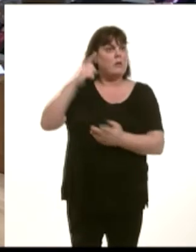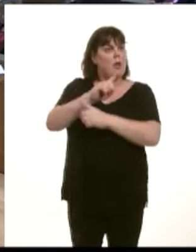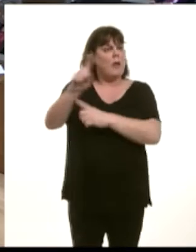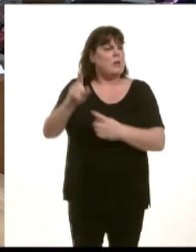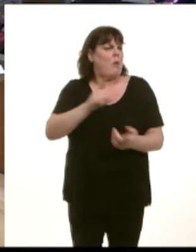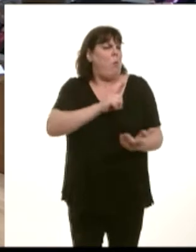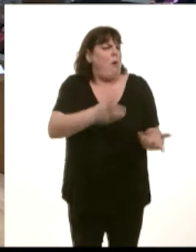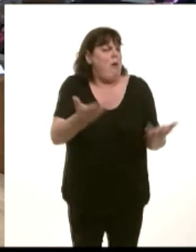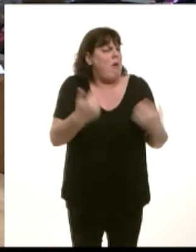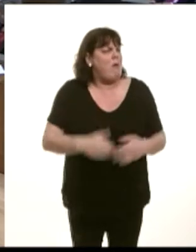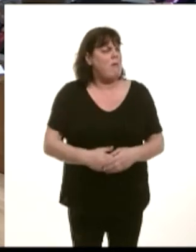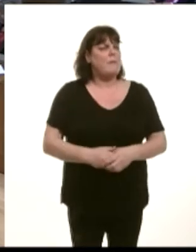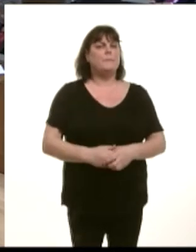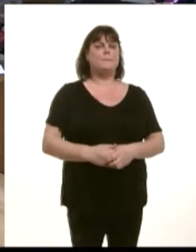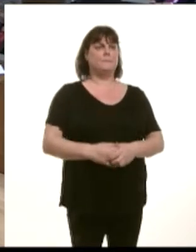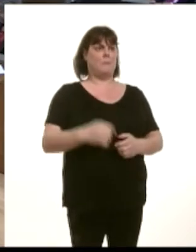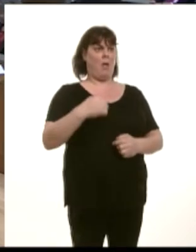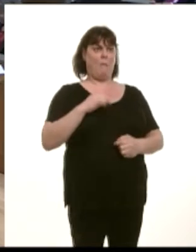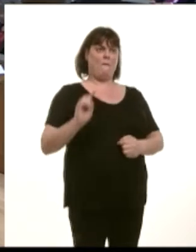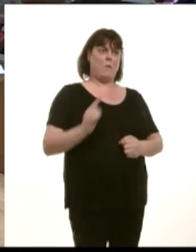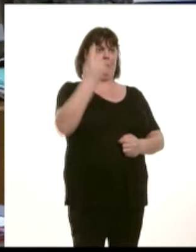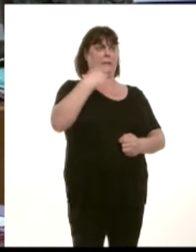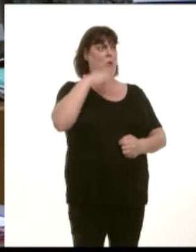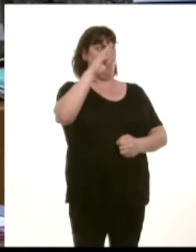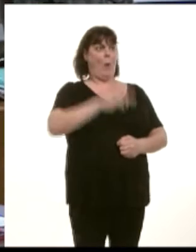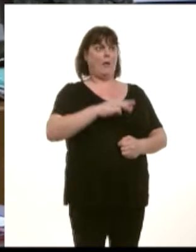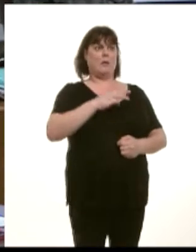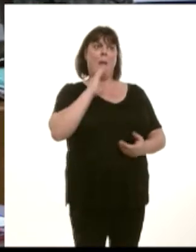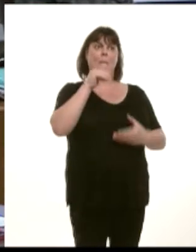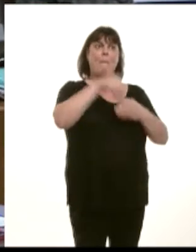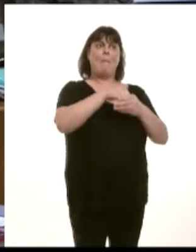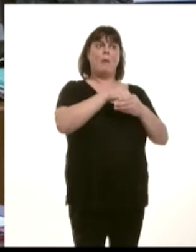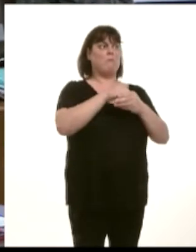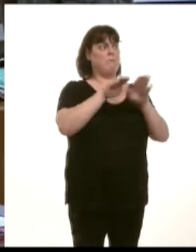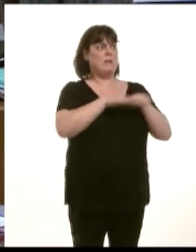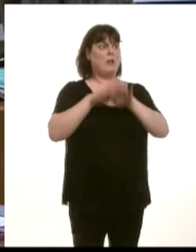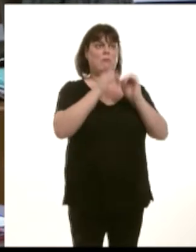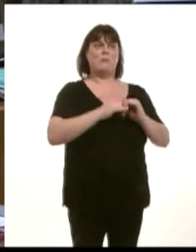Carwyn Jones: I am the First Minister of Wales and a Member of the National Assembly for Wales.